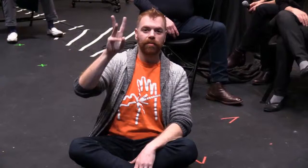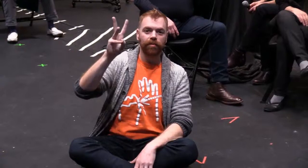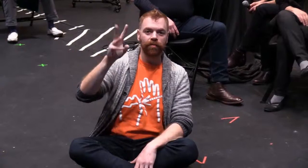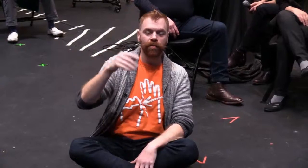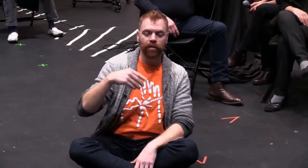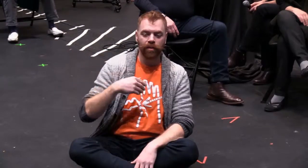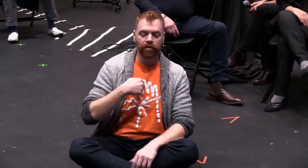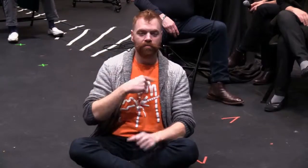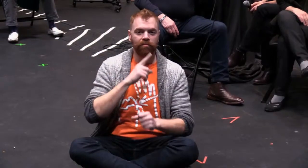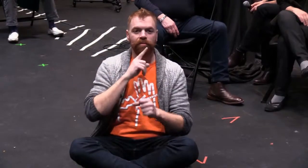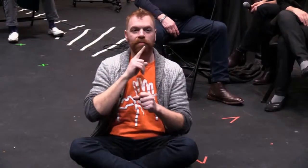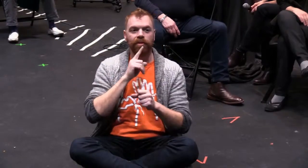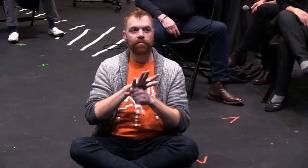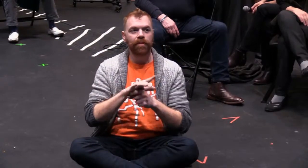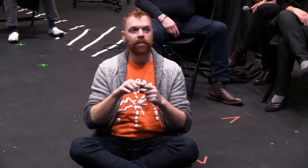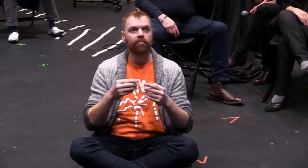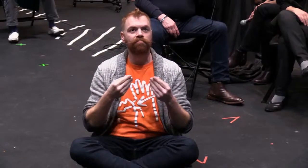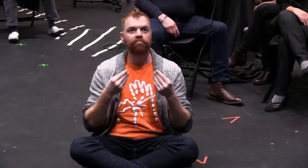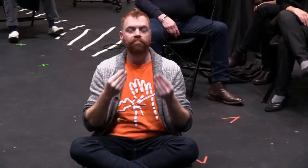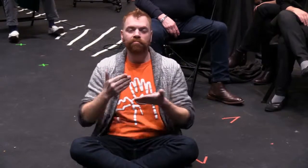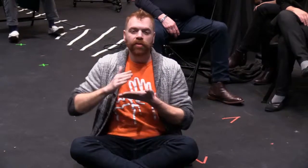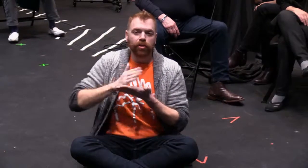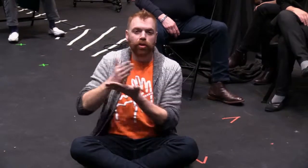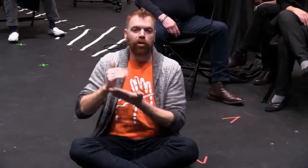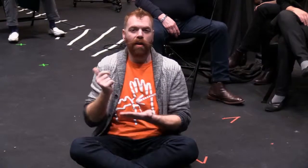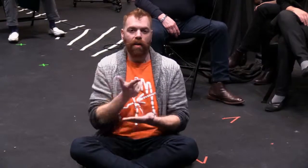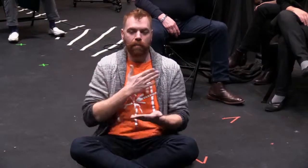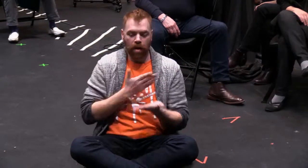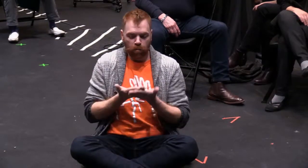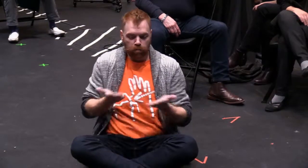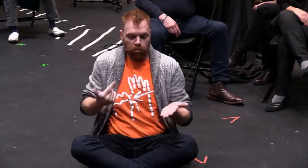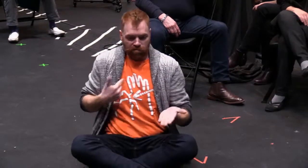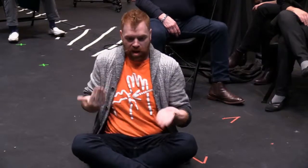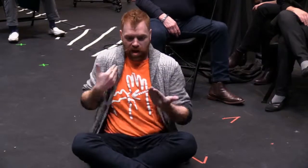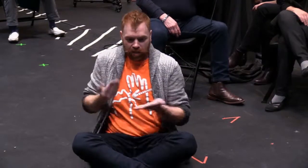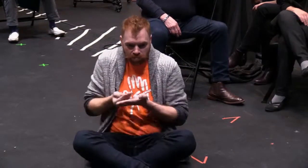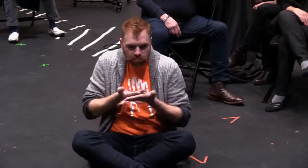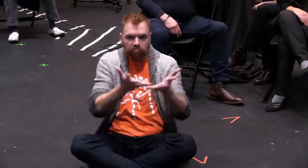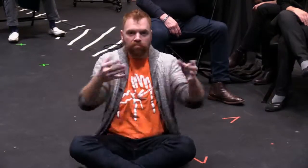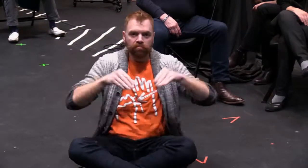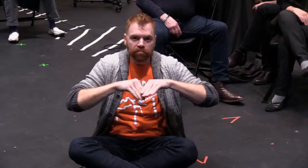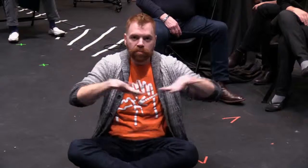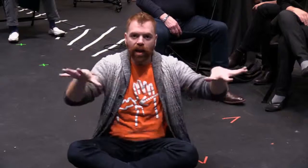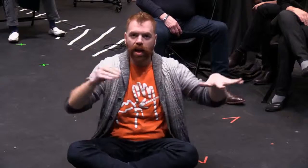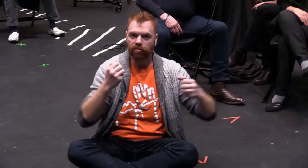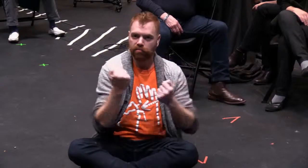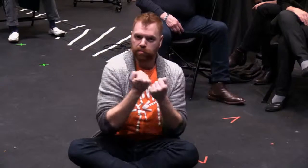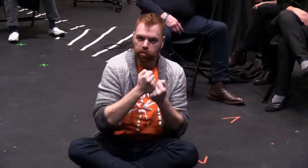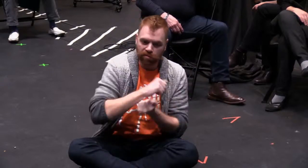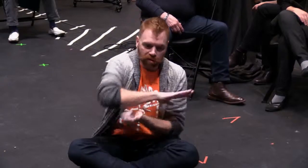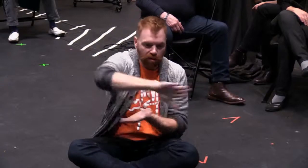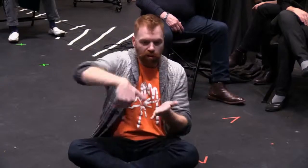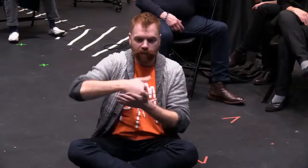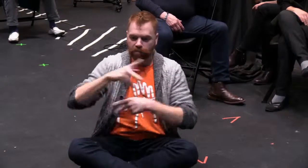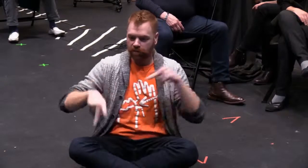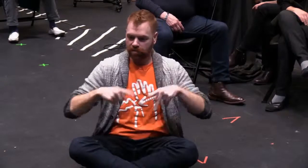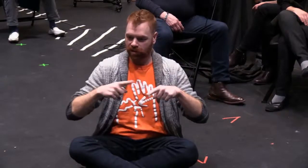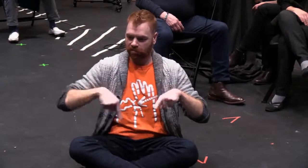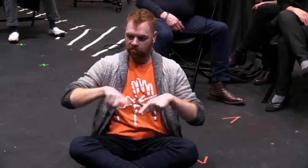Hi, I'm JW. My commitment is to provide all the resources that I have and to share my resource